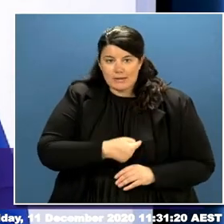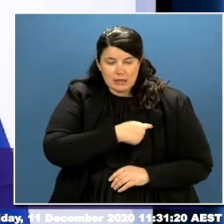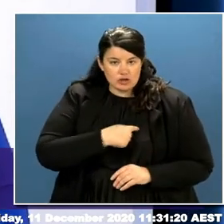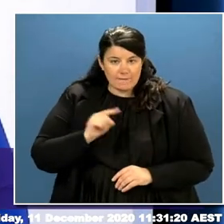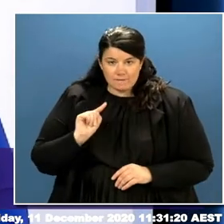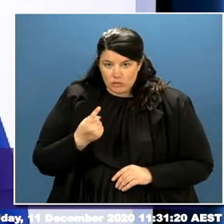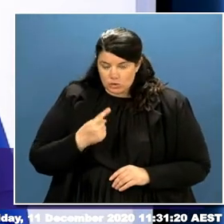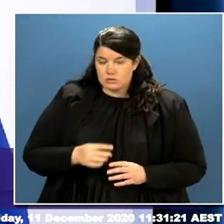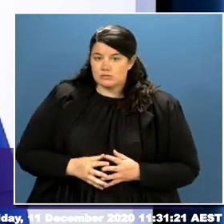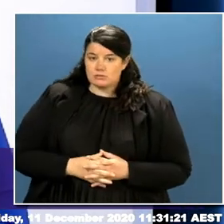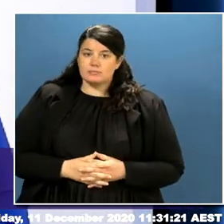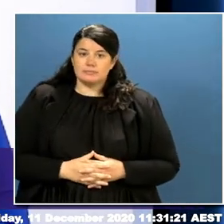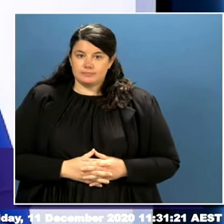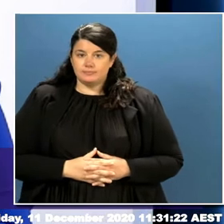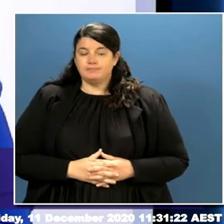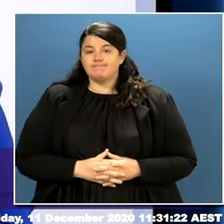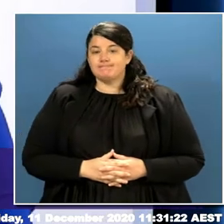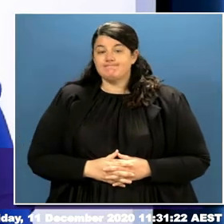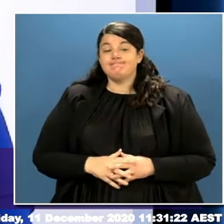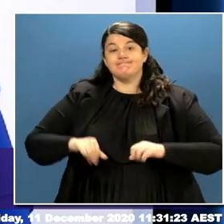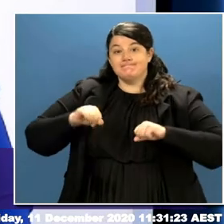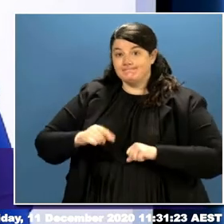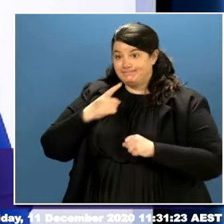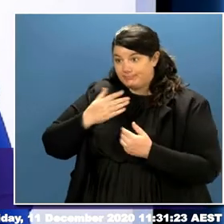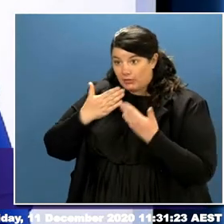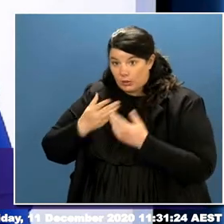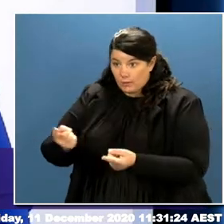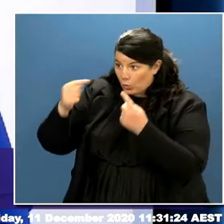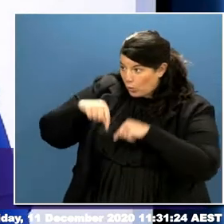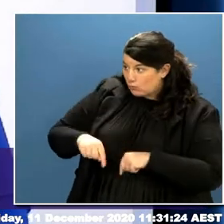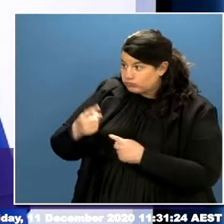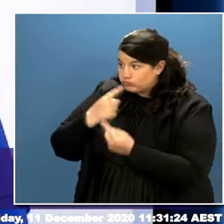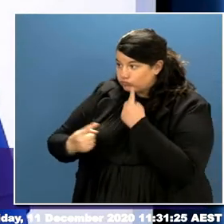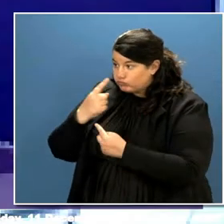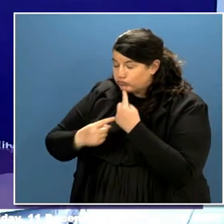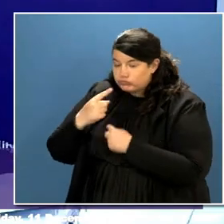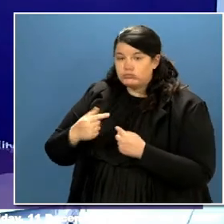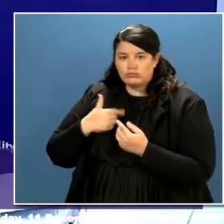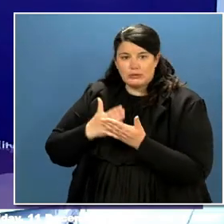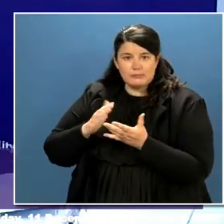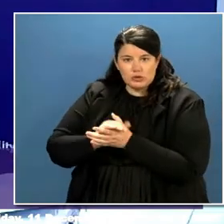Yes, thank you very much for coming to the Commission to give evidence today. We very much appreciate your attendance.